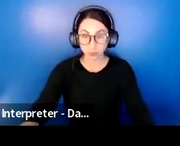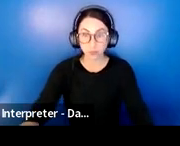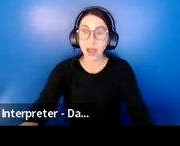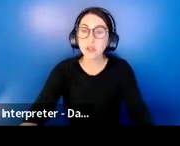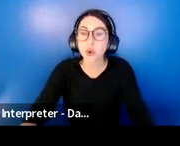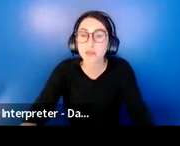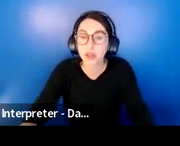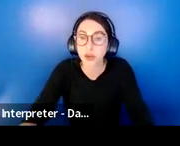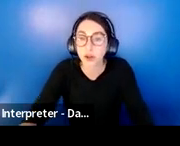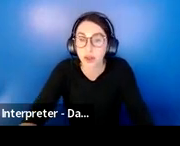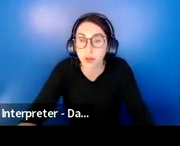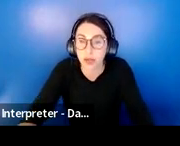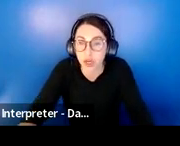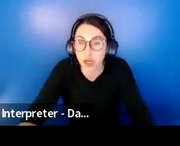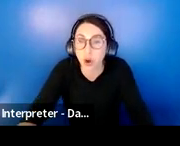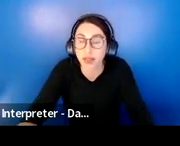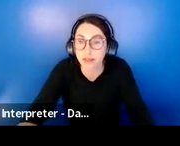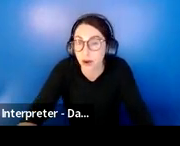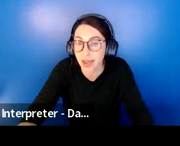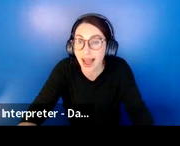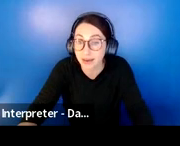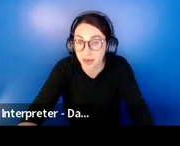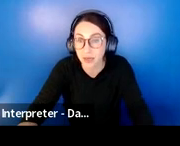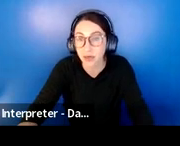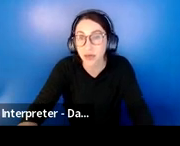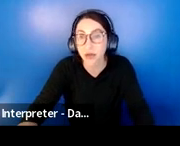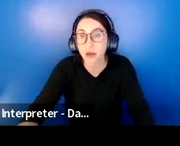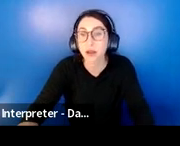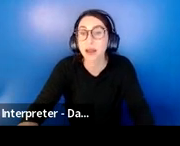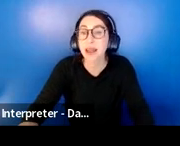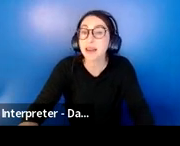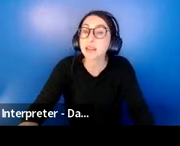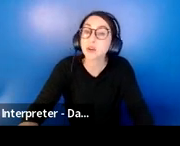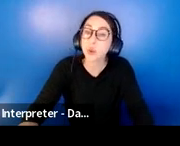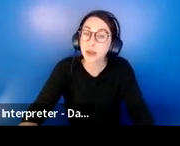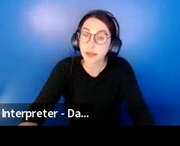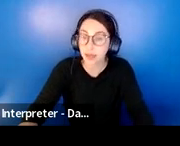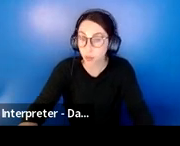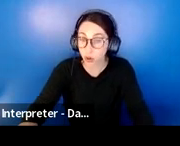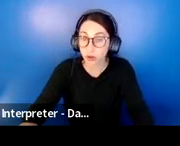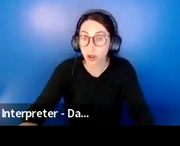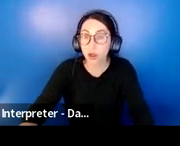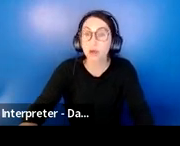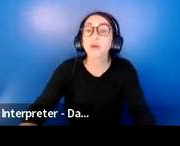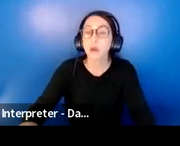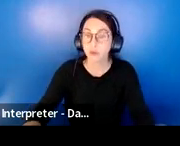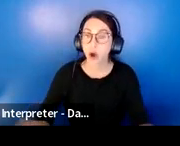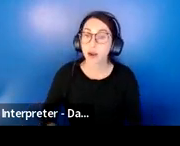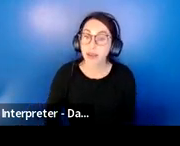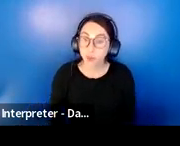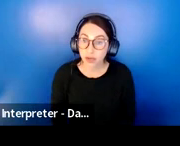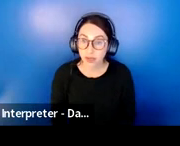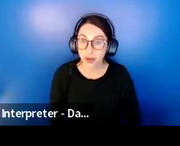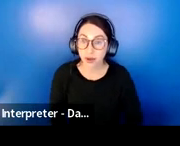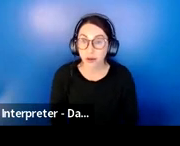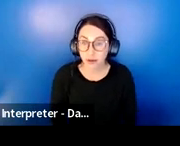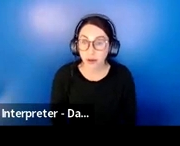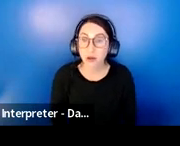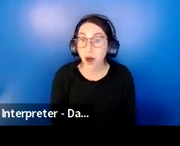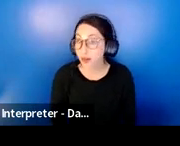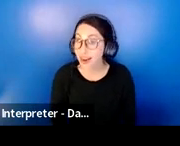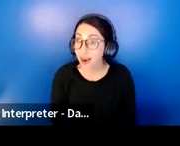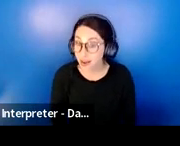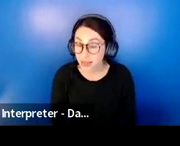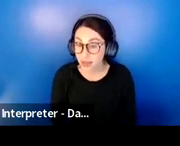ASL Interpreter - Danielle: I have a short video here that I plan to show at the very end, and it's a great example for our Vice President Kamala Harris.